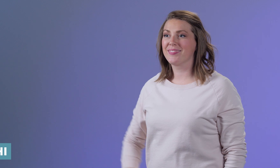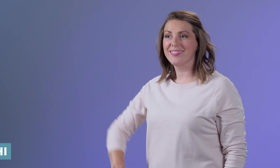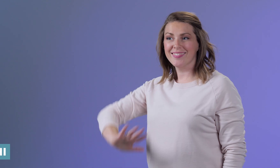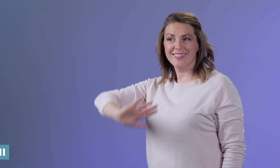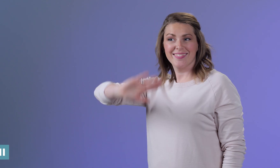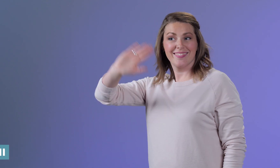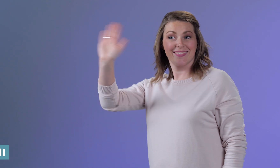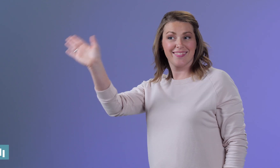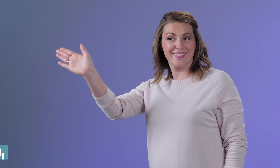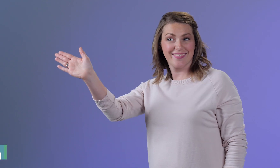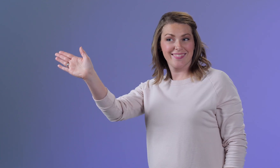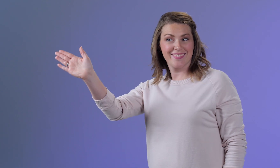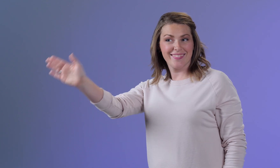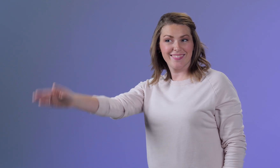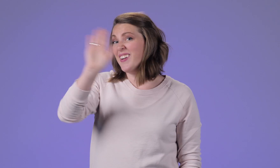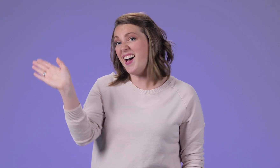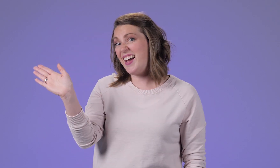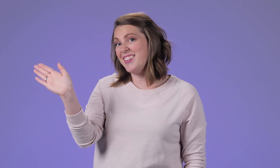This is used really informally. Hi.